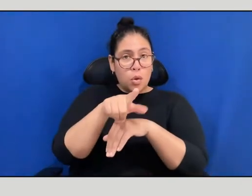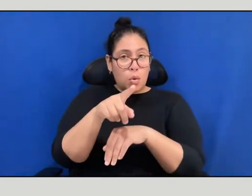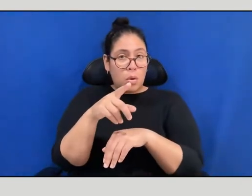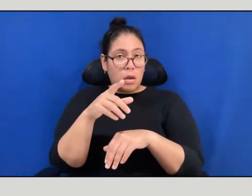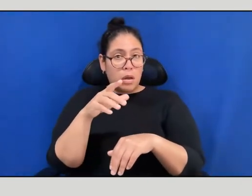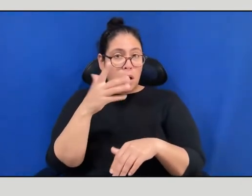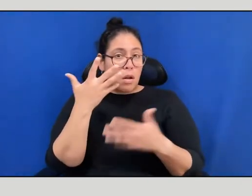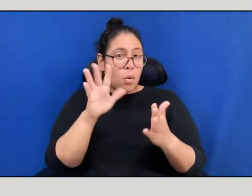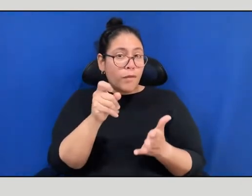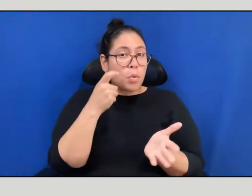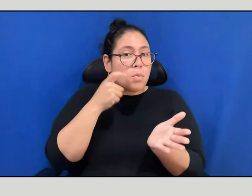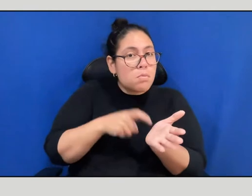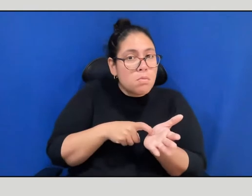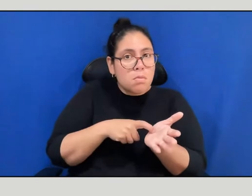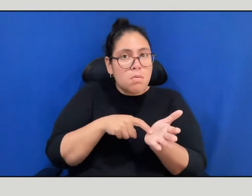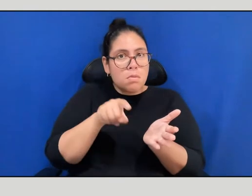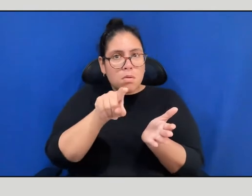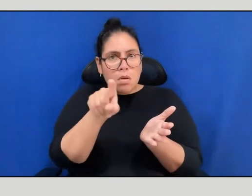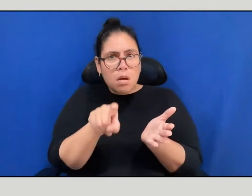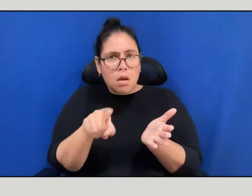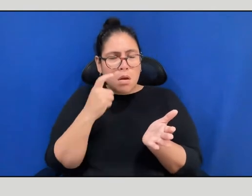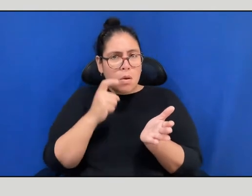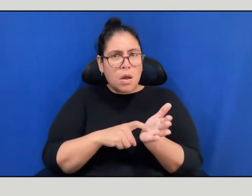in the blue on the side and the bottom.